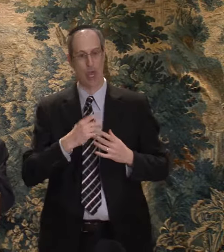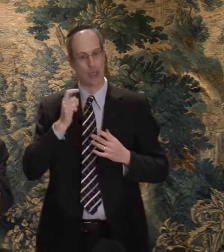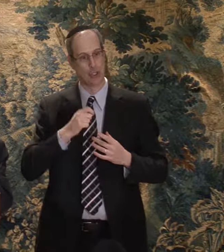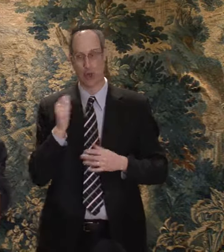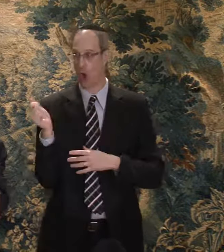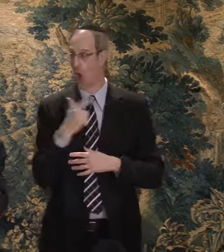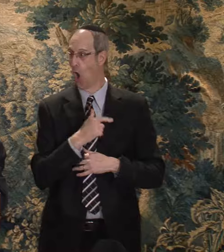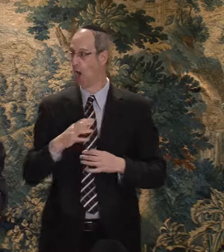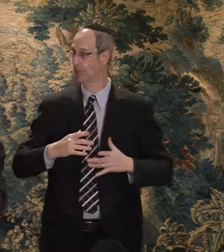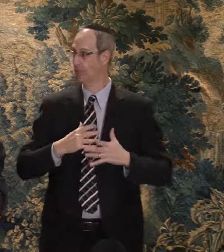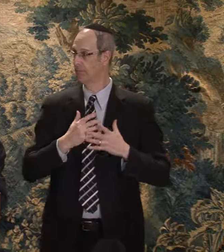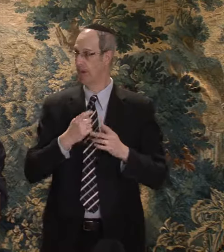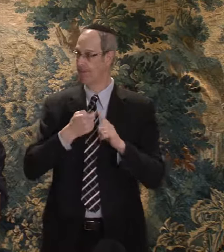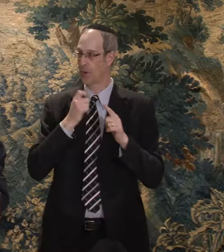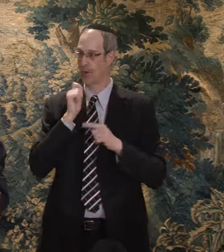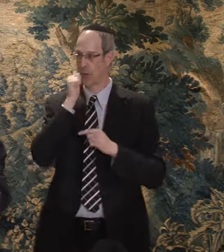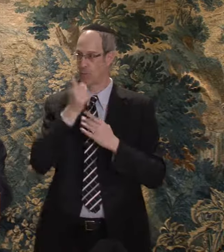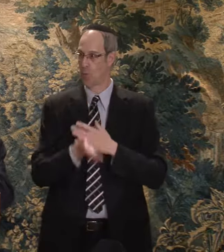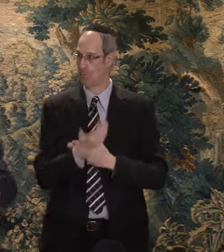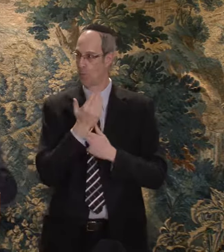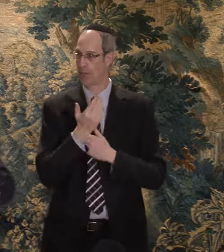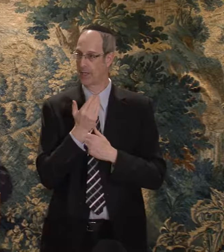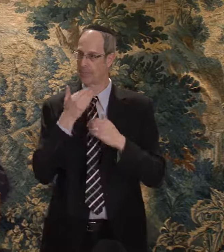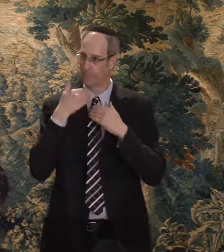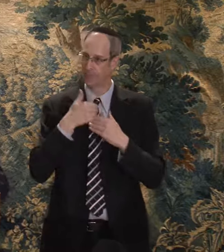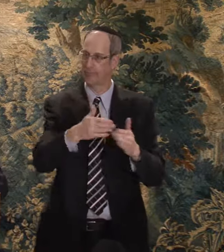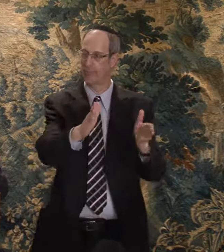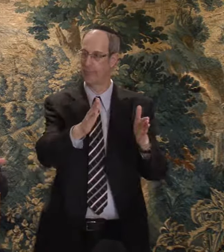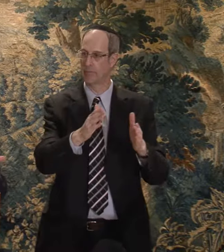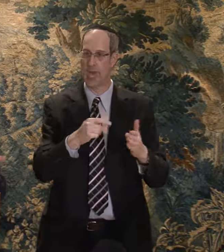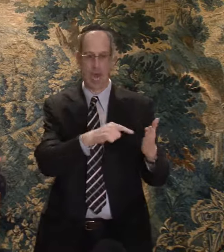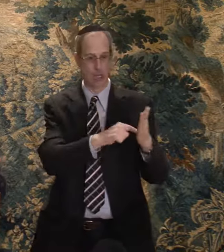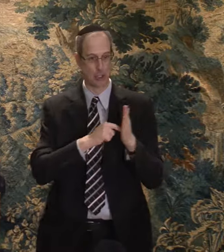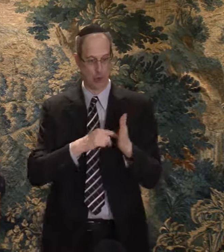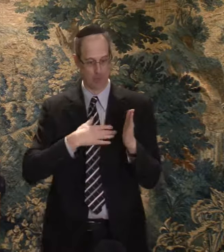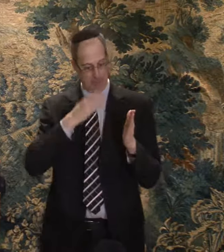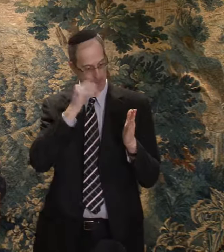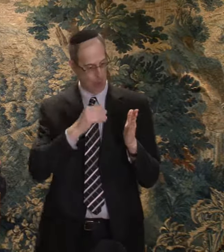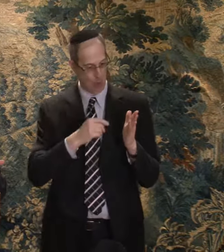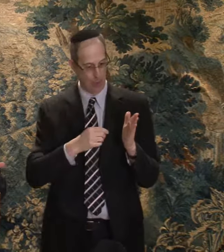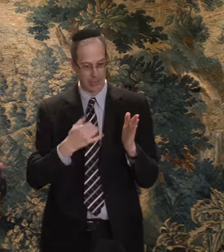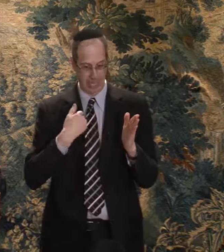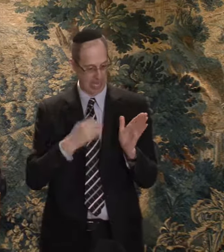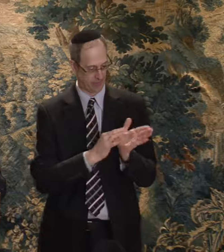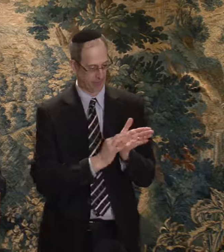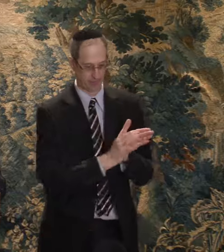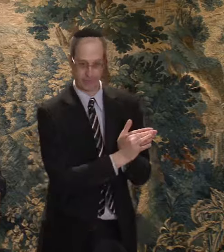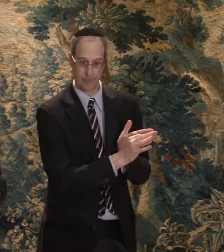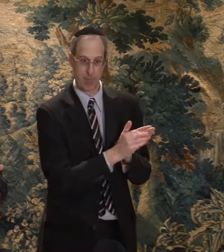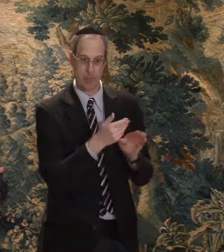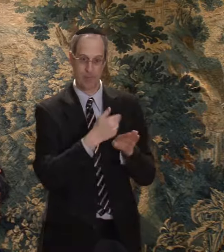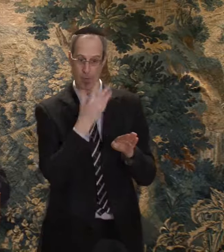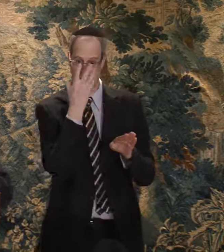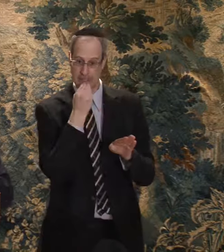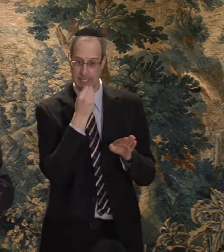our lives from tomorrow morning on and I showed the boys in my own how I have it underlined and tonight before you go to sleep underline it in